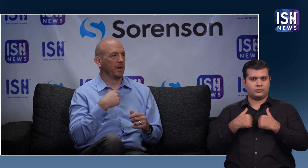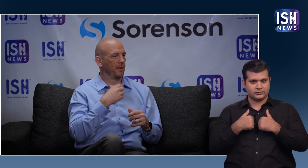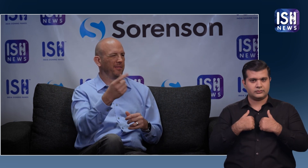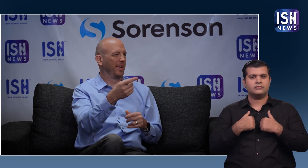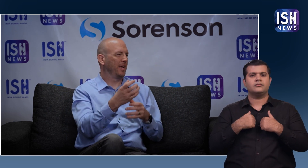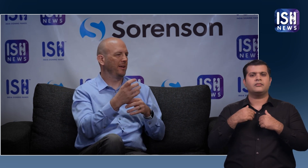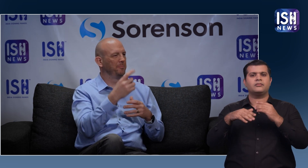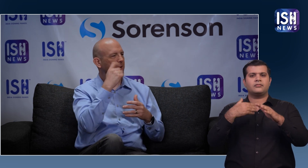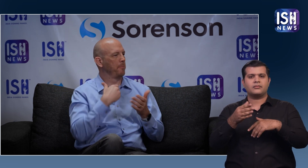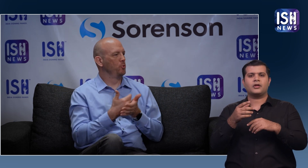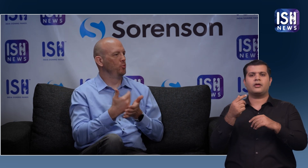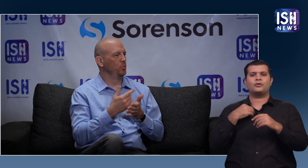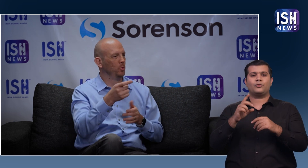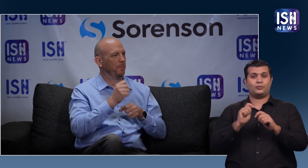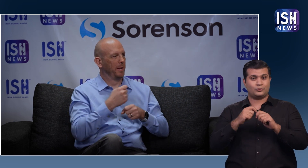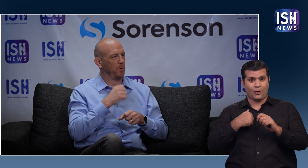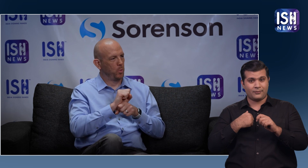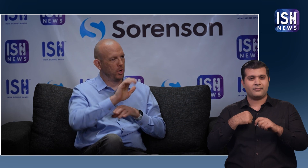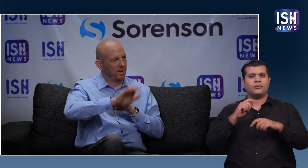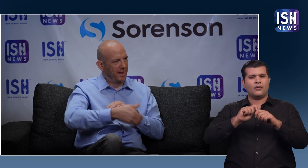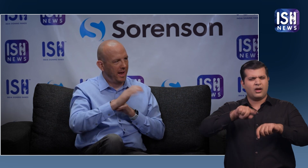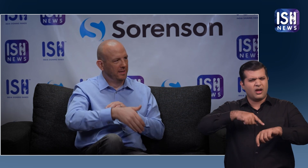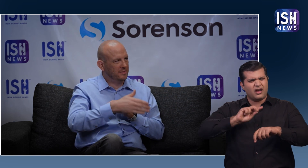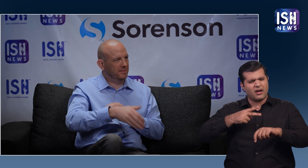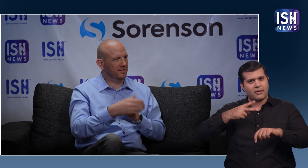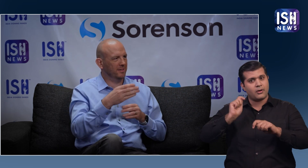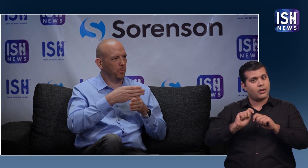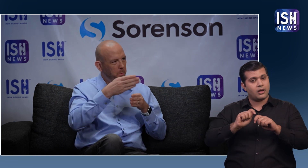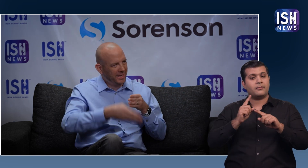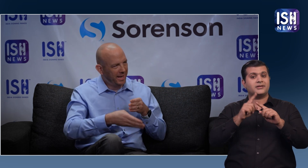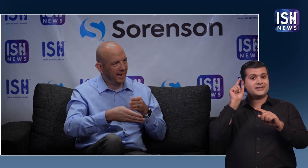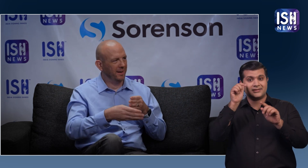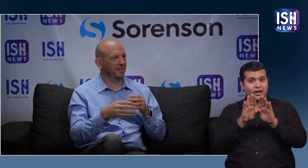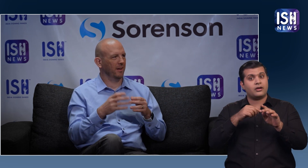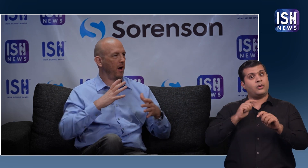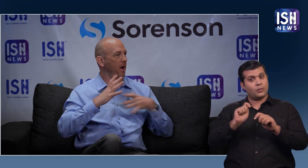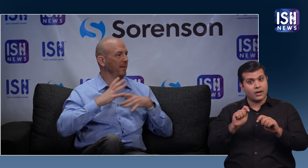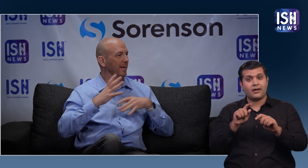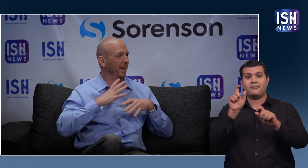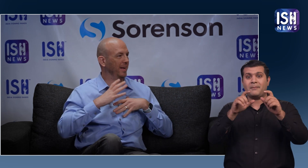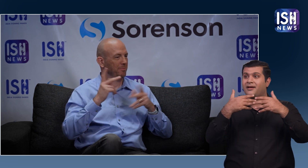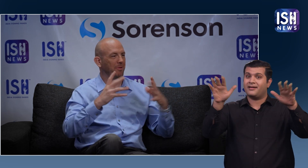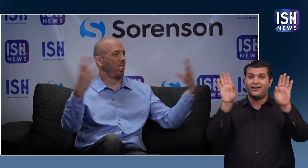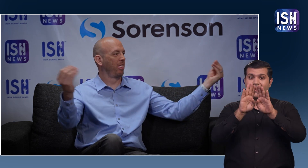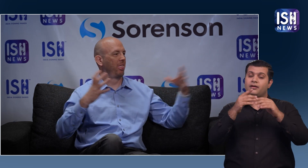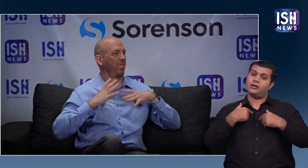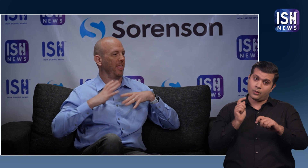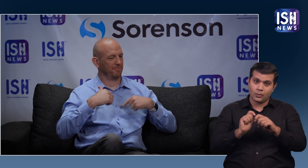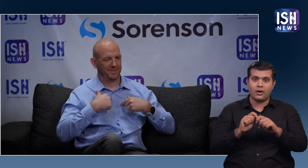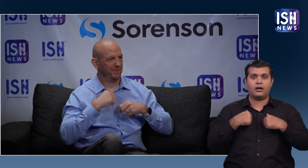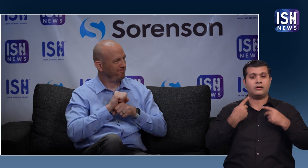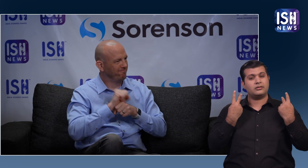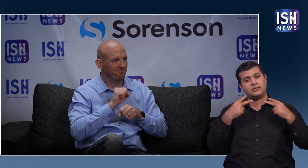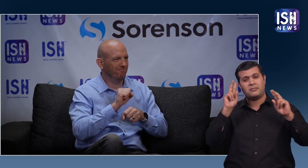They, because I am new, made me work the night shift, weekends and the holidays, when people leave for vacations.